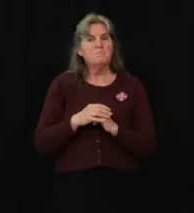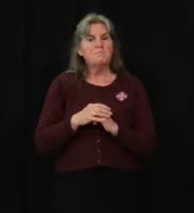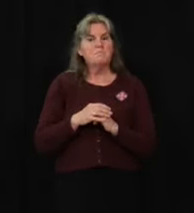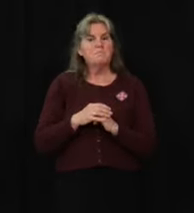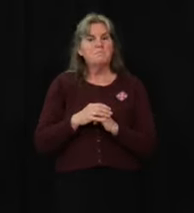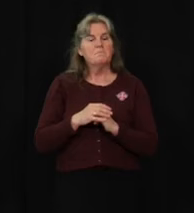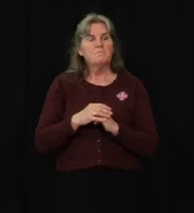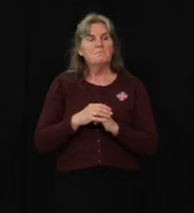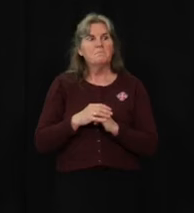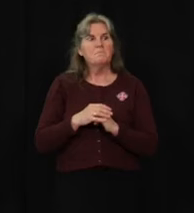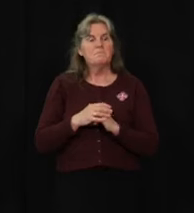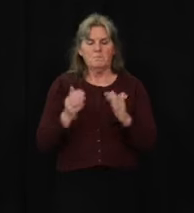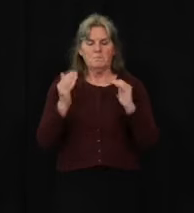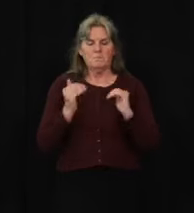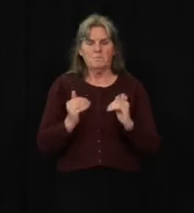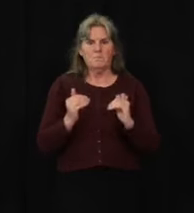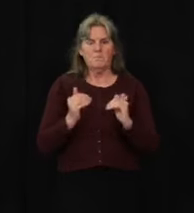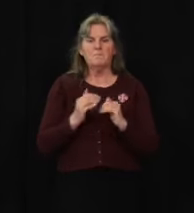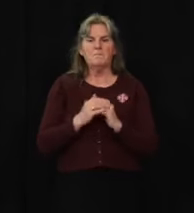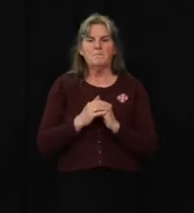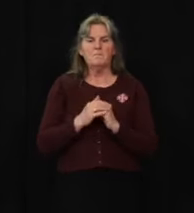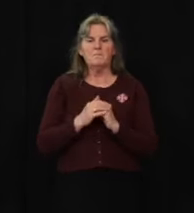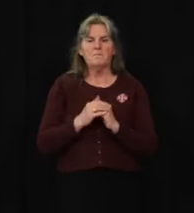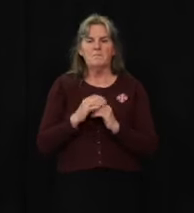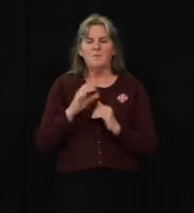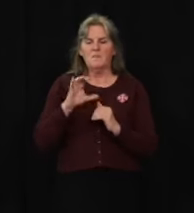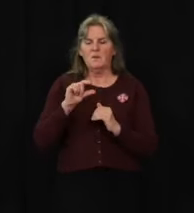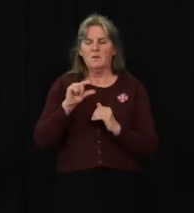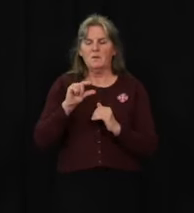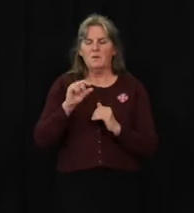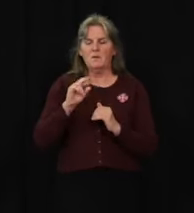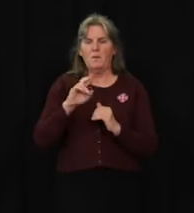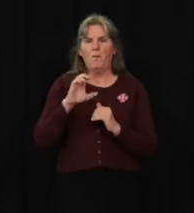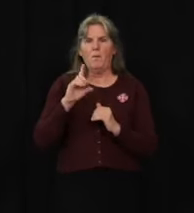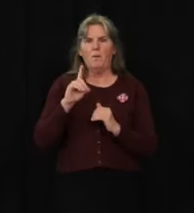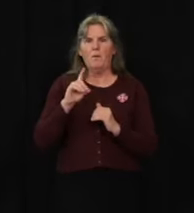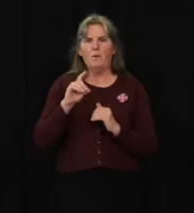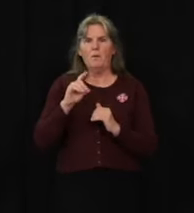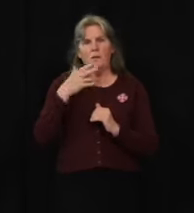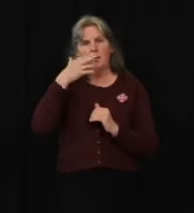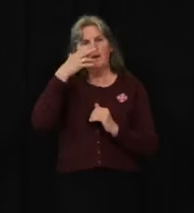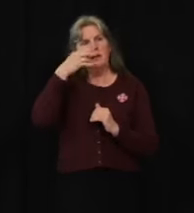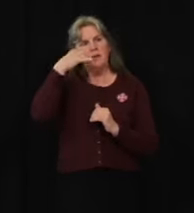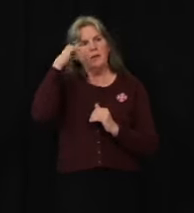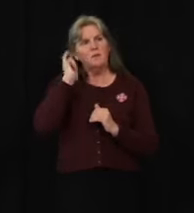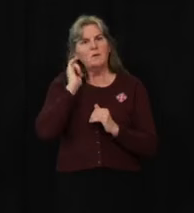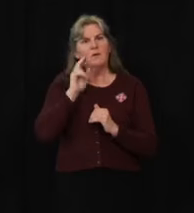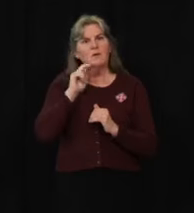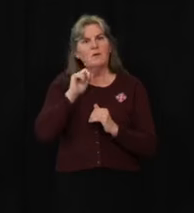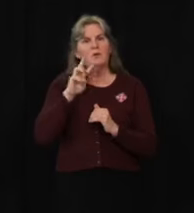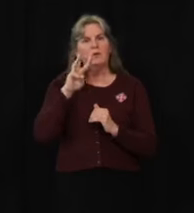those six stages. So do each of those criteria need to be met to move forward